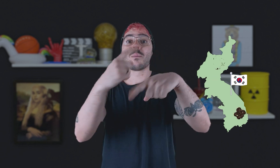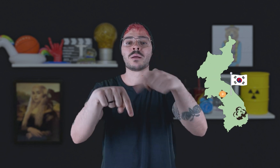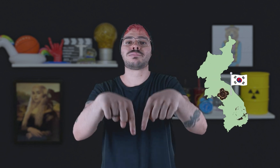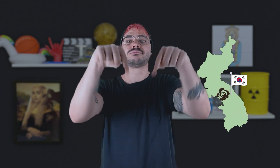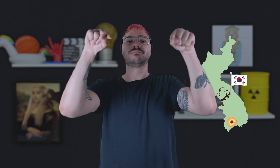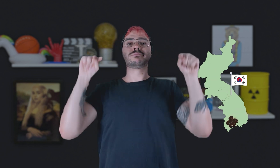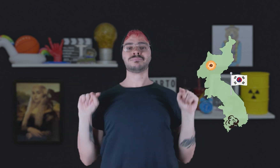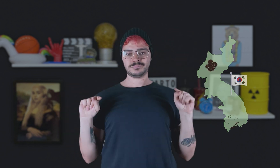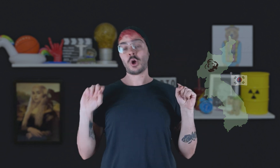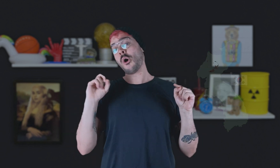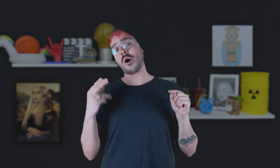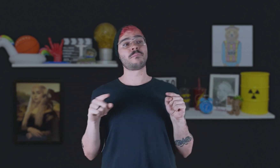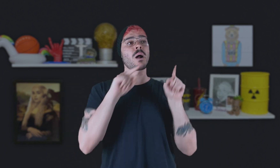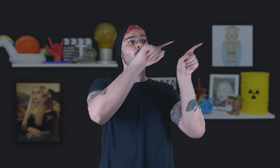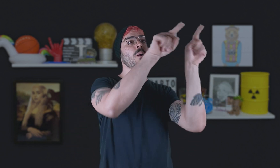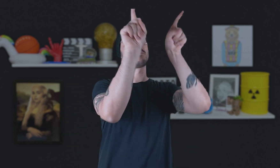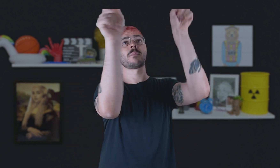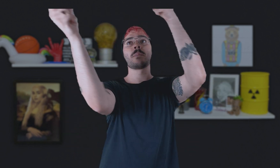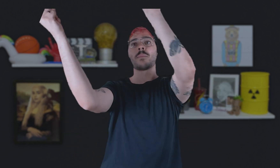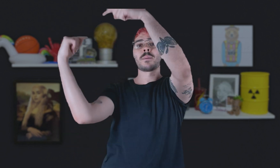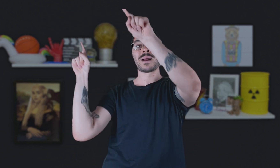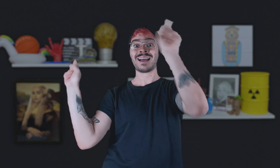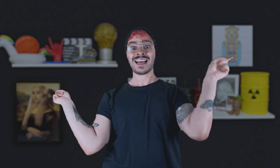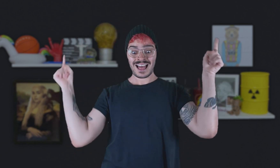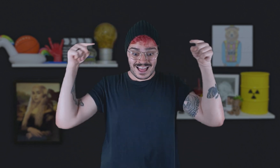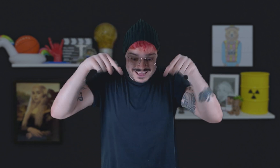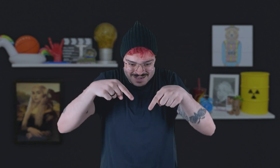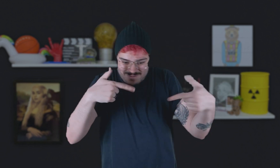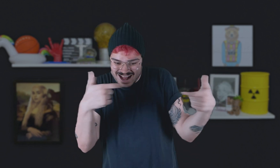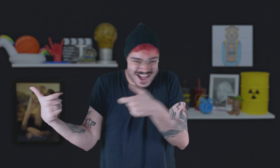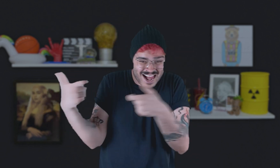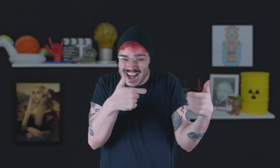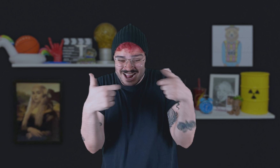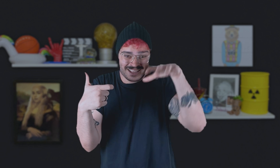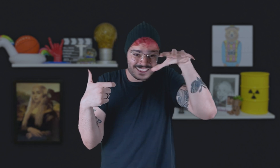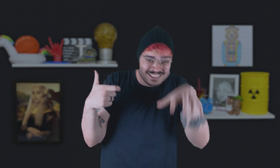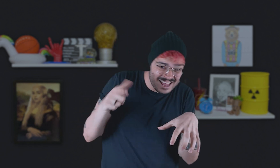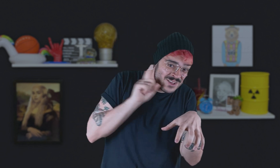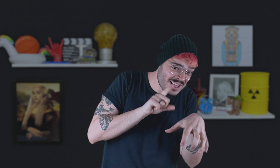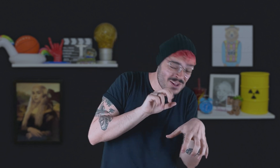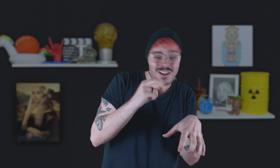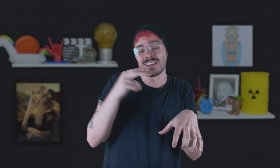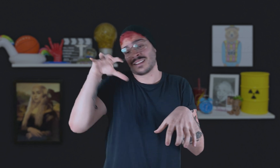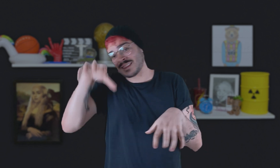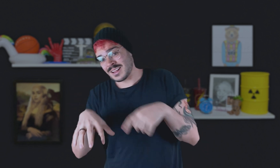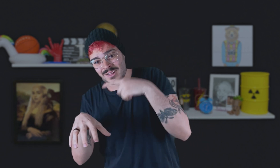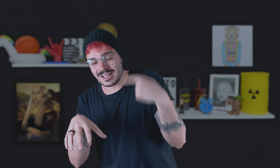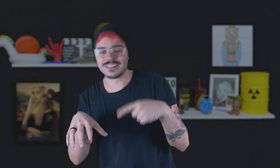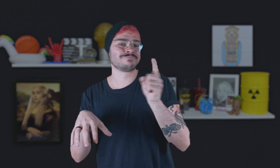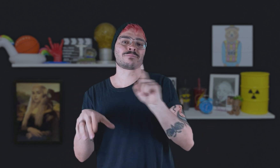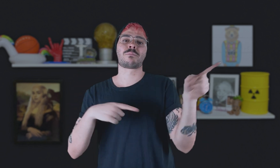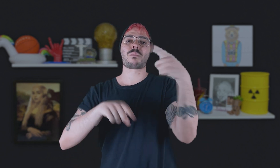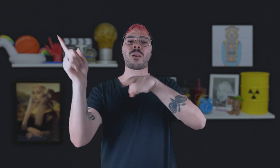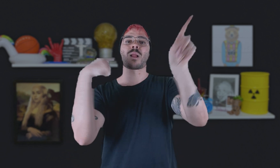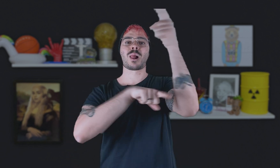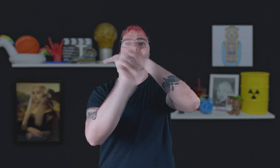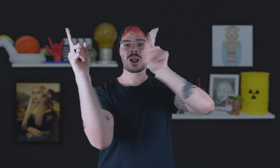the wars took place in other countries, not in their own territories.